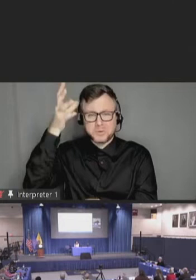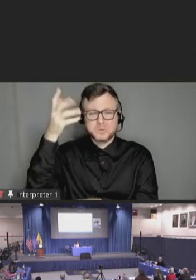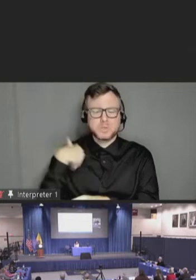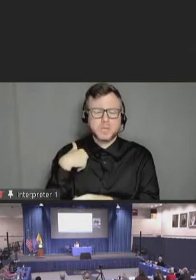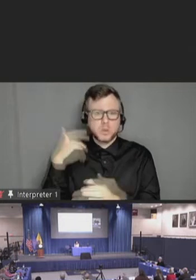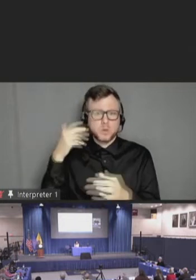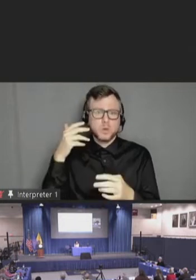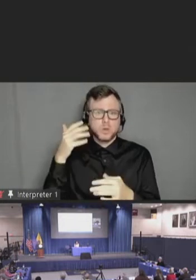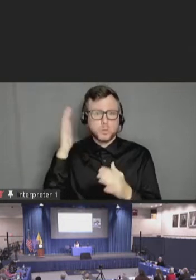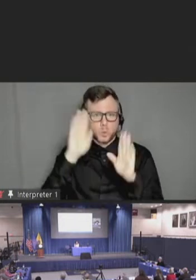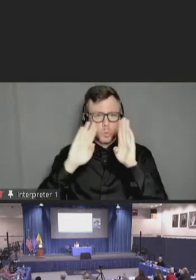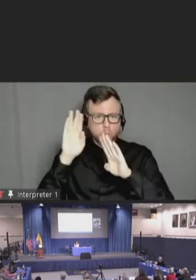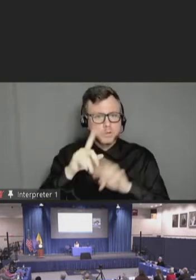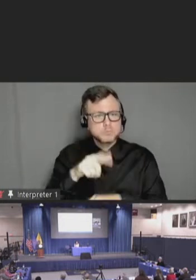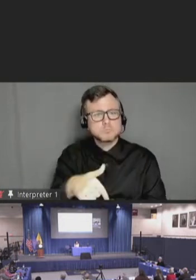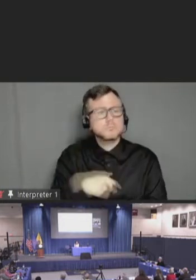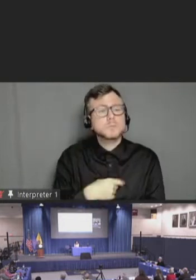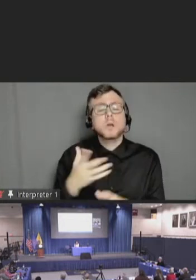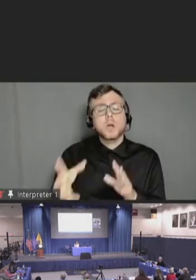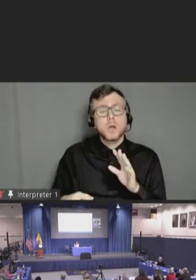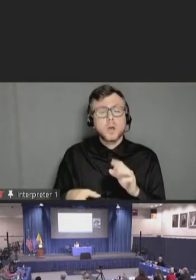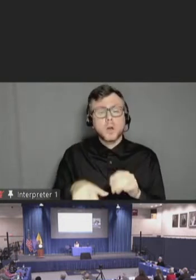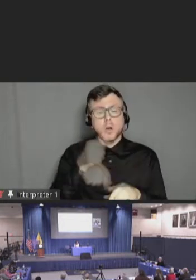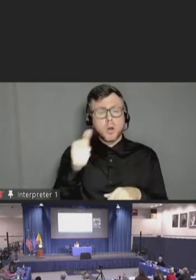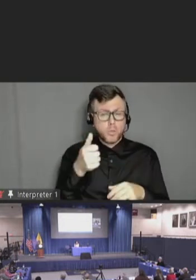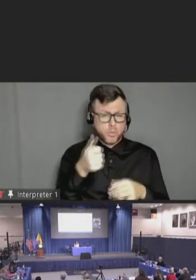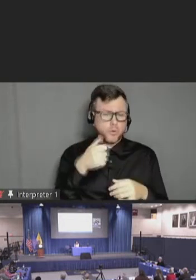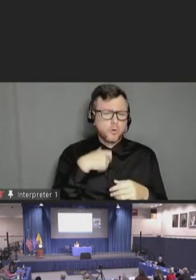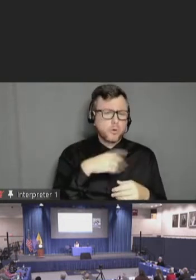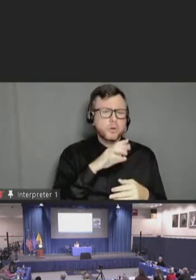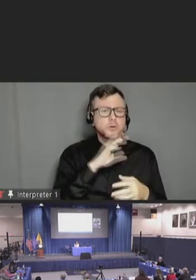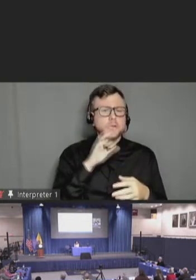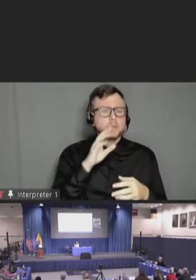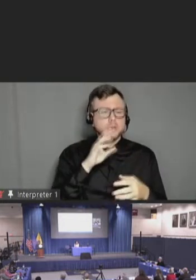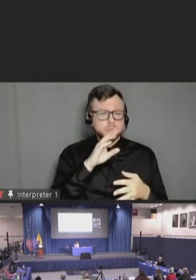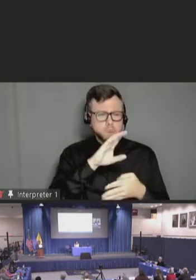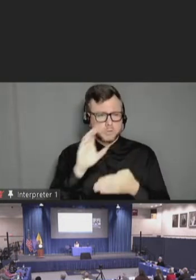Some additional conclusions from the IOM report were as follows.